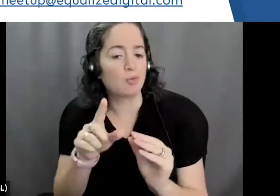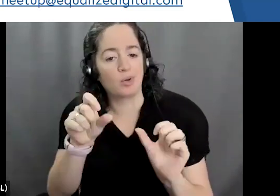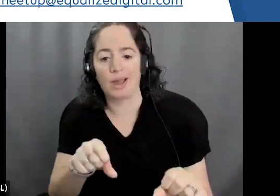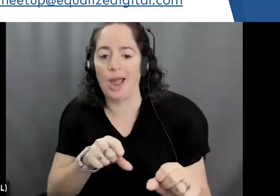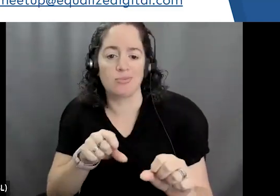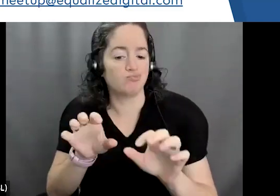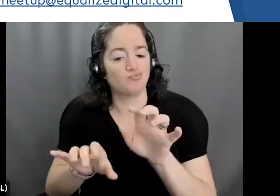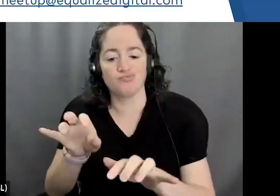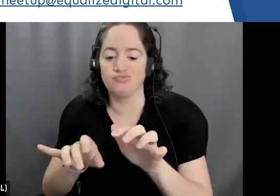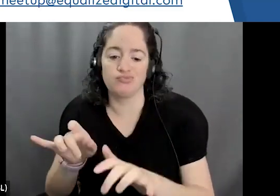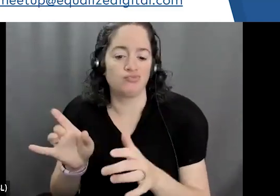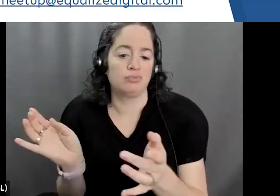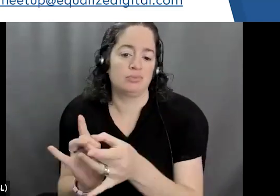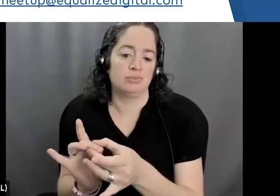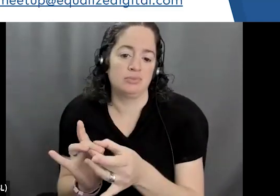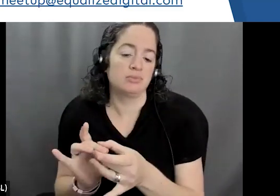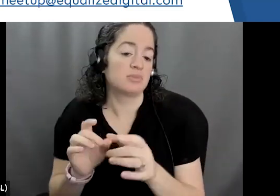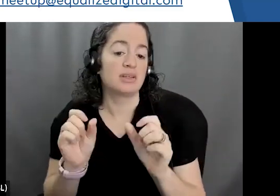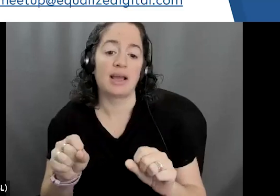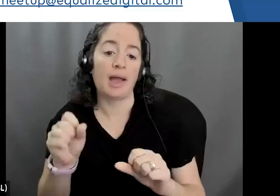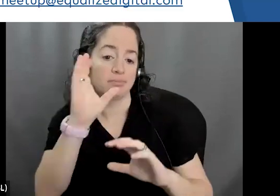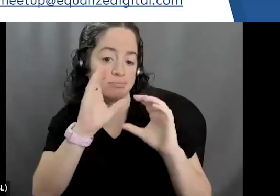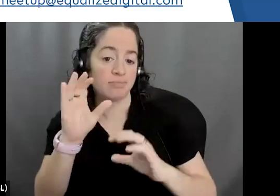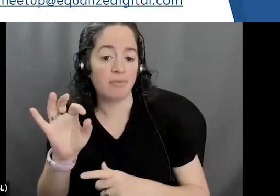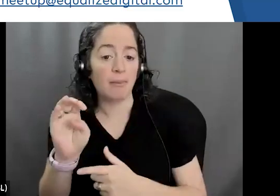if you just search WordPress Accessibility on Facebook or if you go to